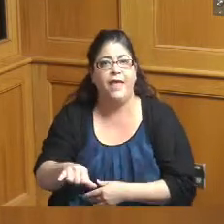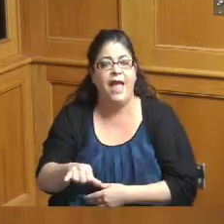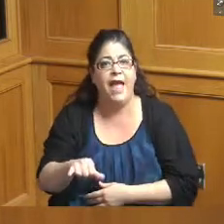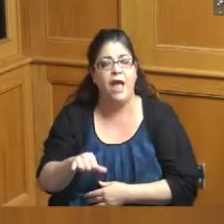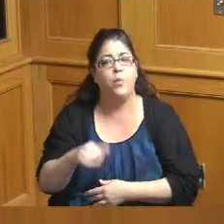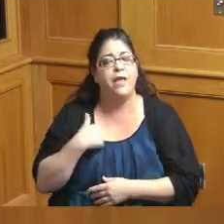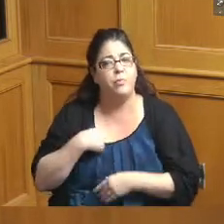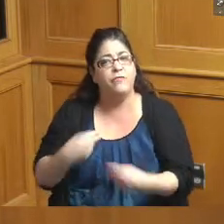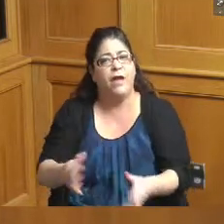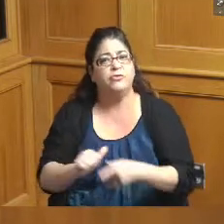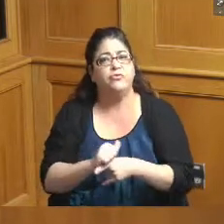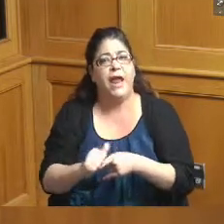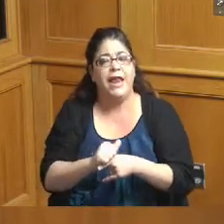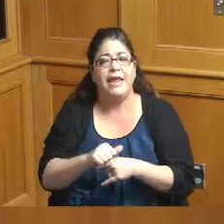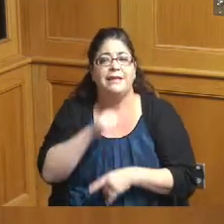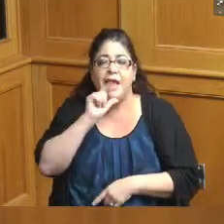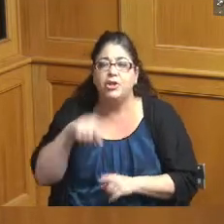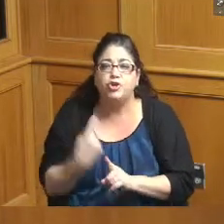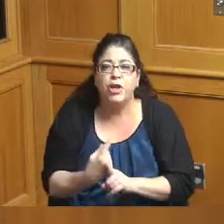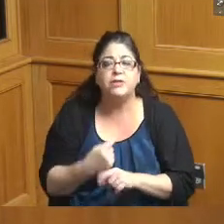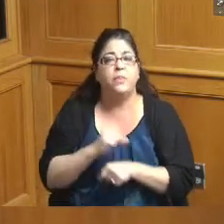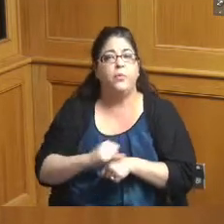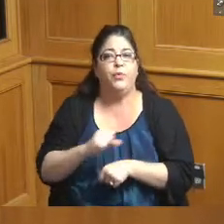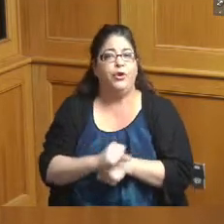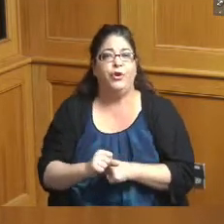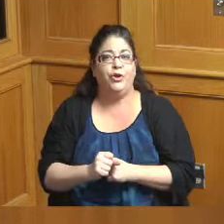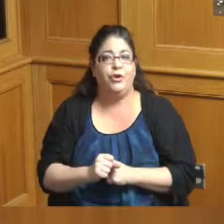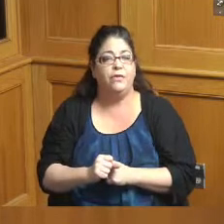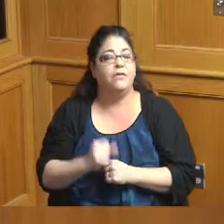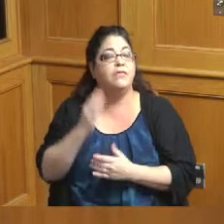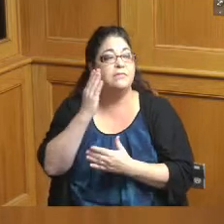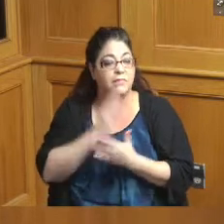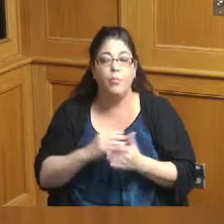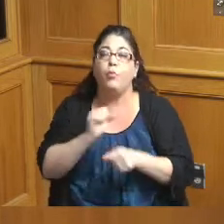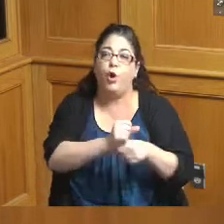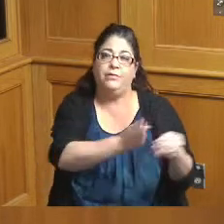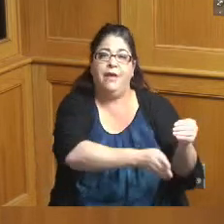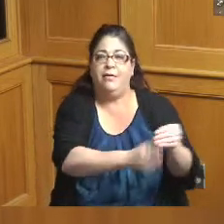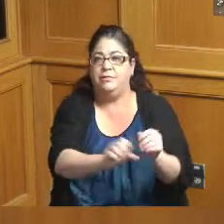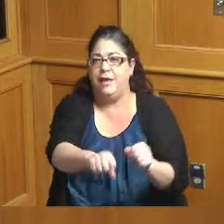just the work in some instances obviously want to make sure the work gets done but we've invested